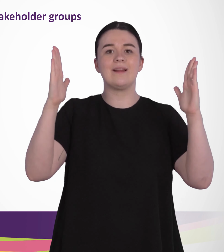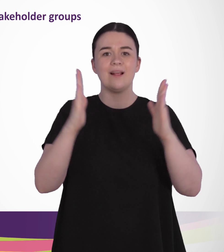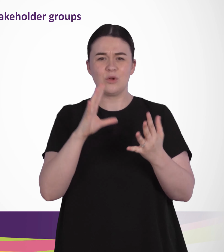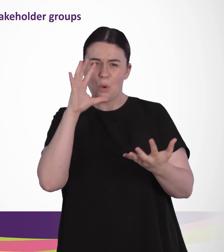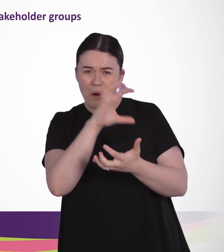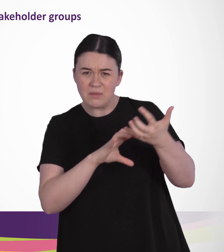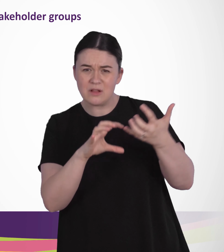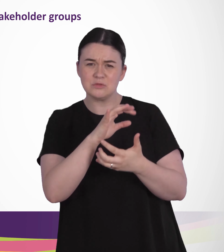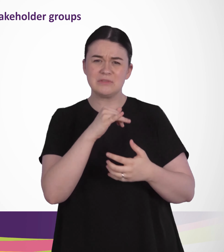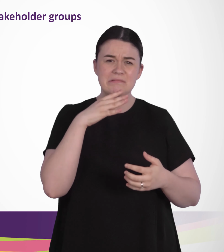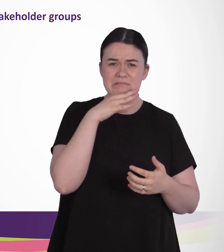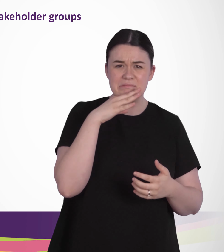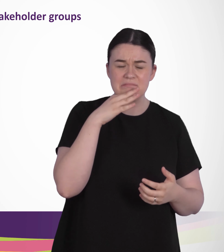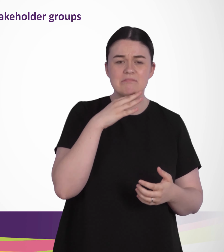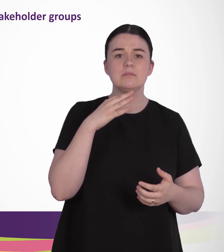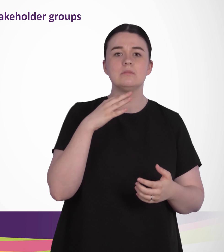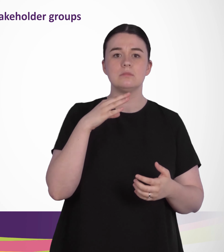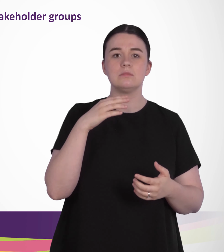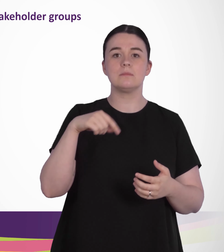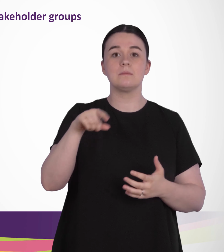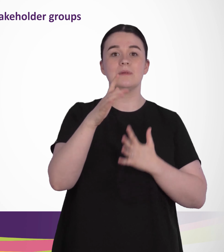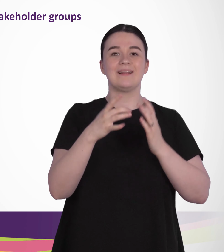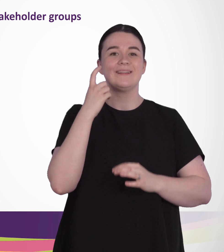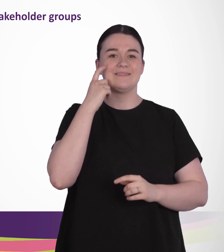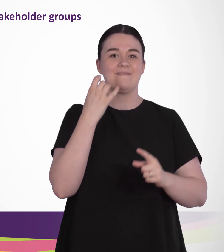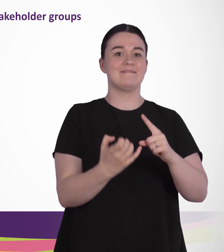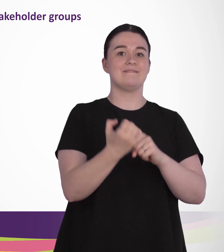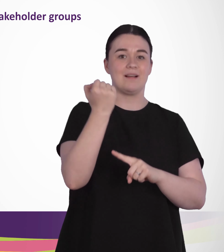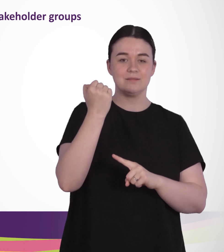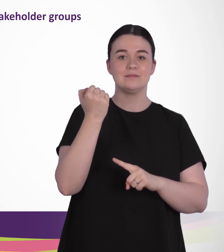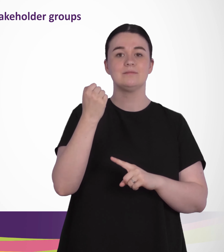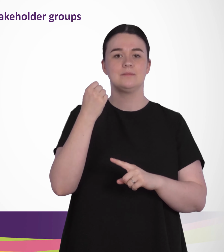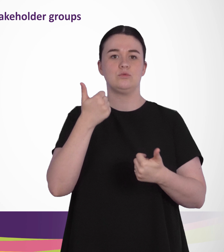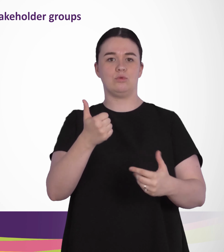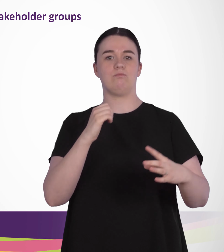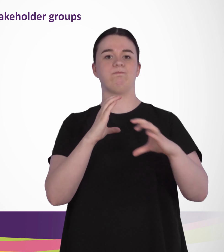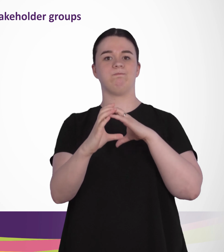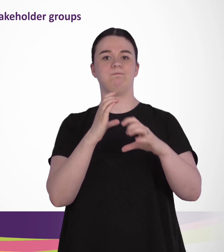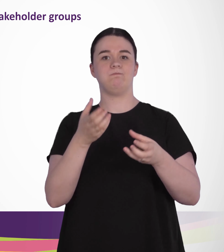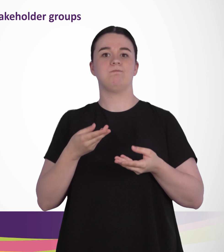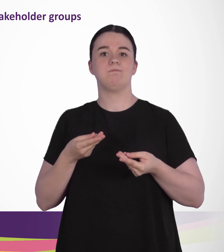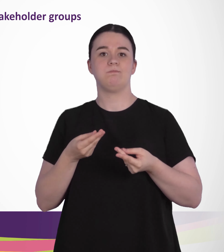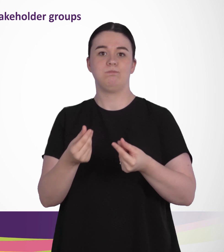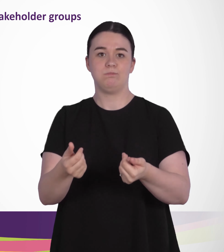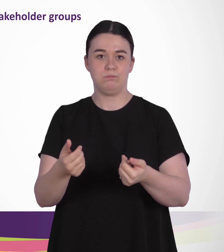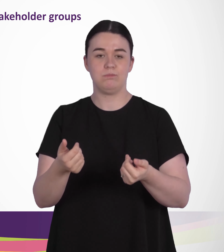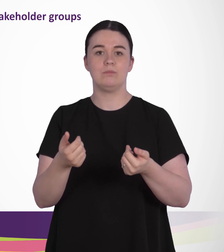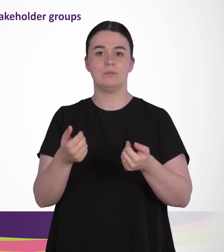are less complex to understand and navigate, and used more effective communication,